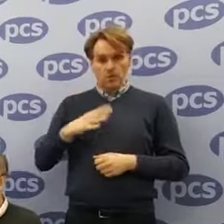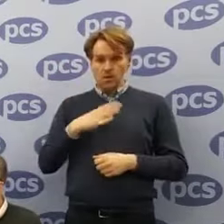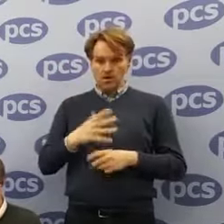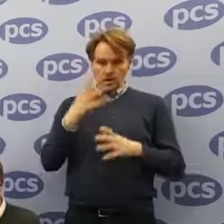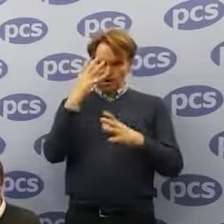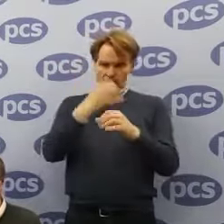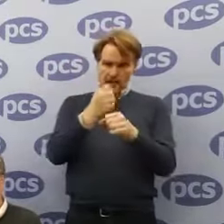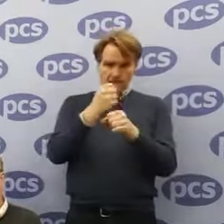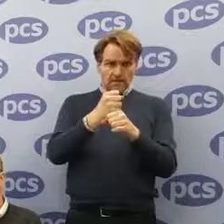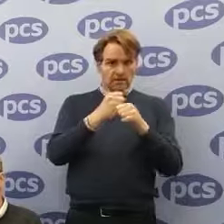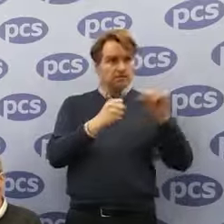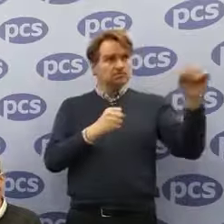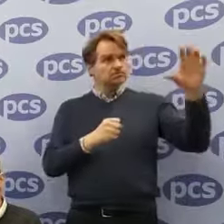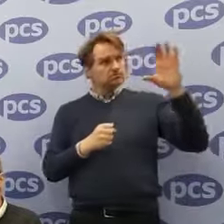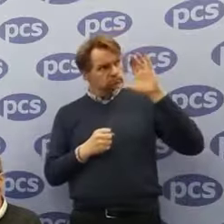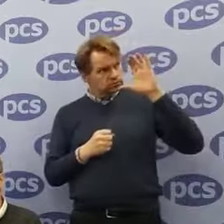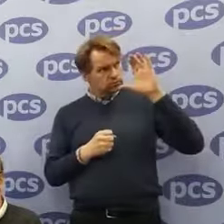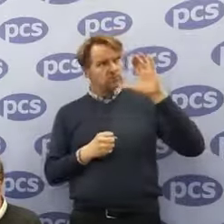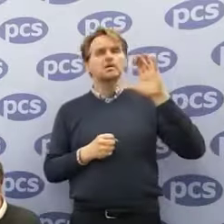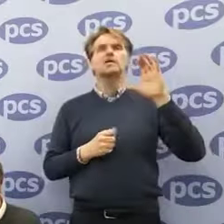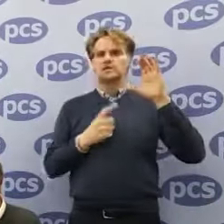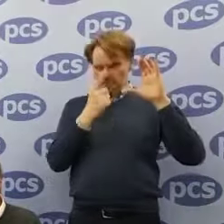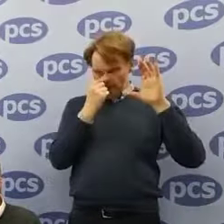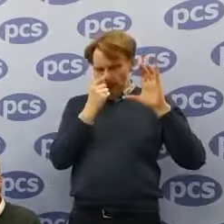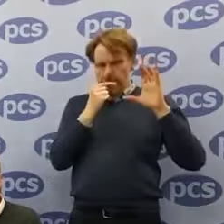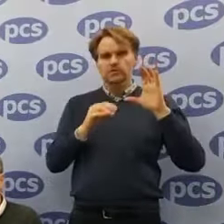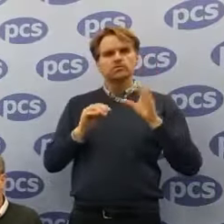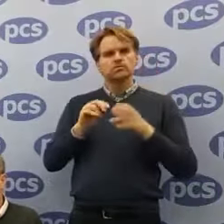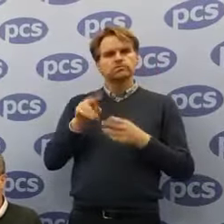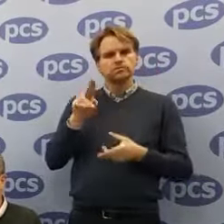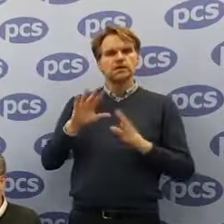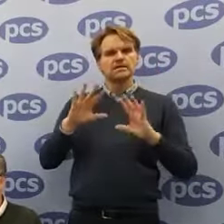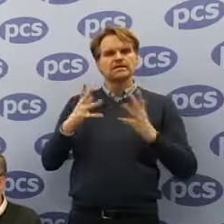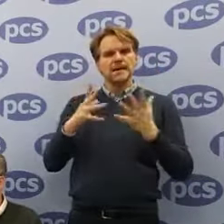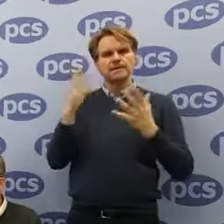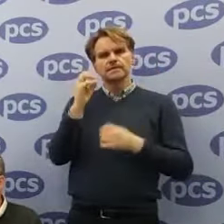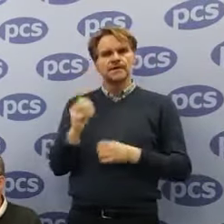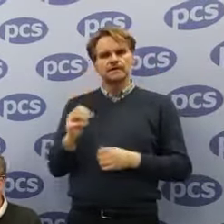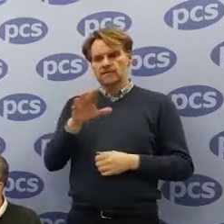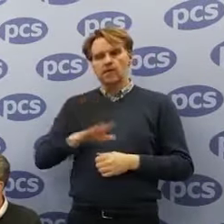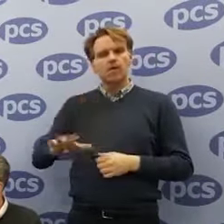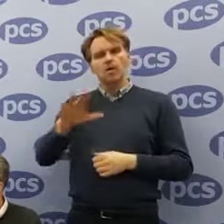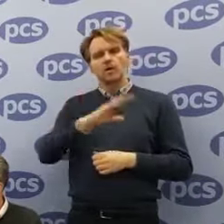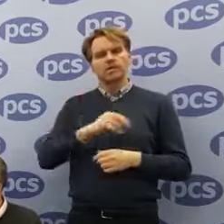us to negotiate that at the centre and so that is now the best way for